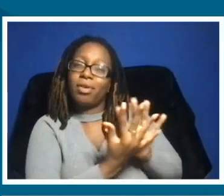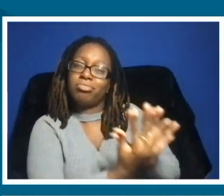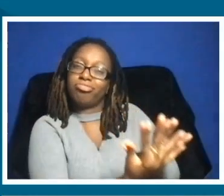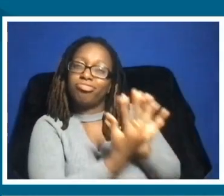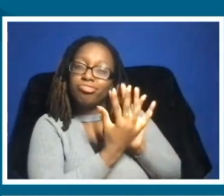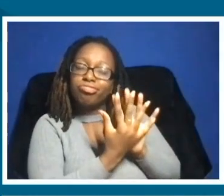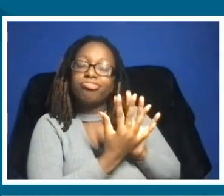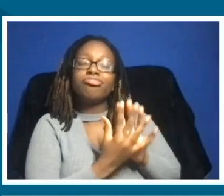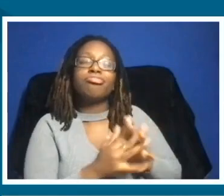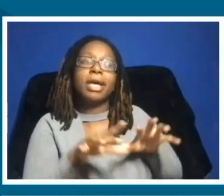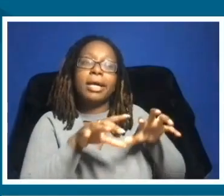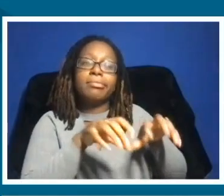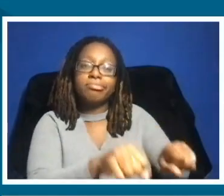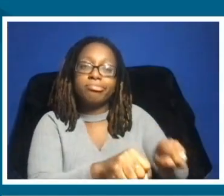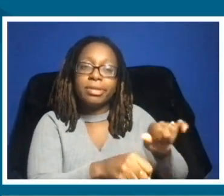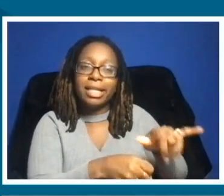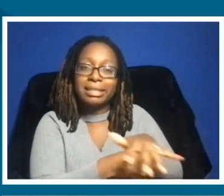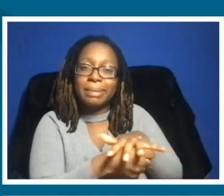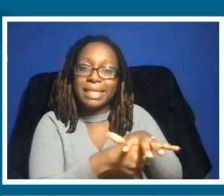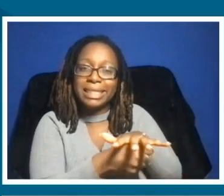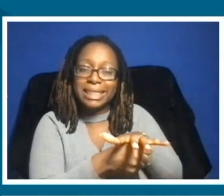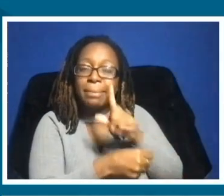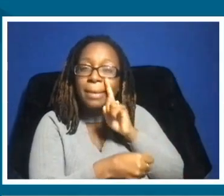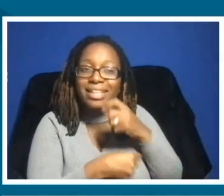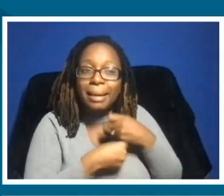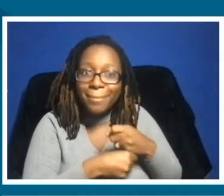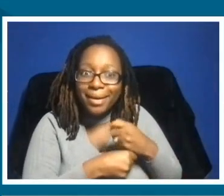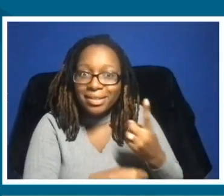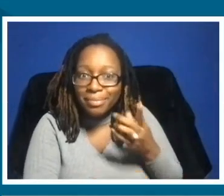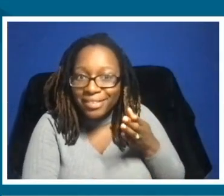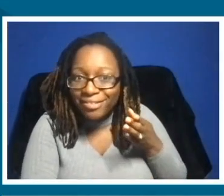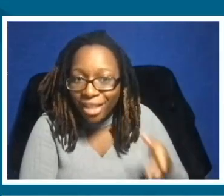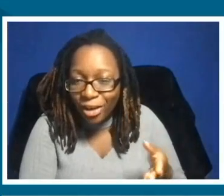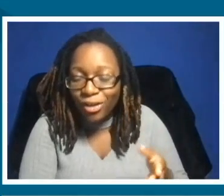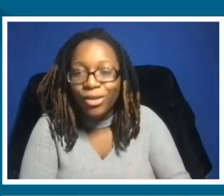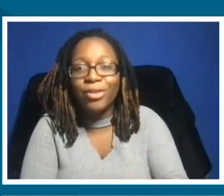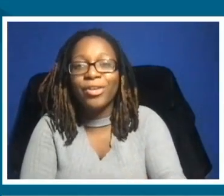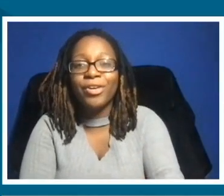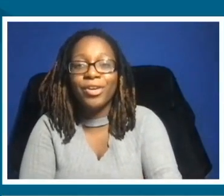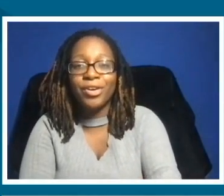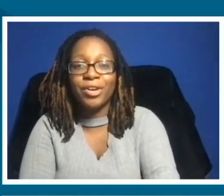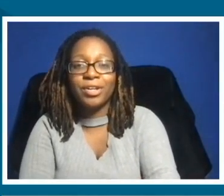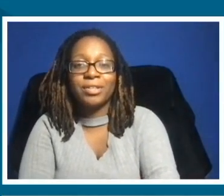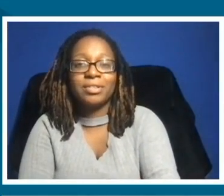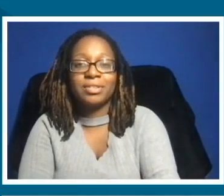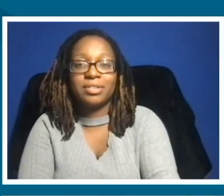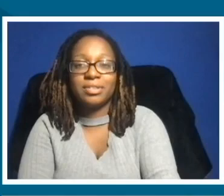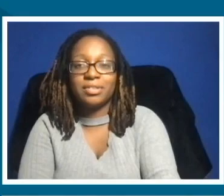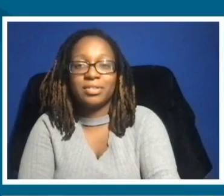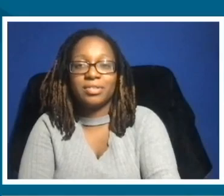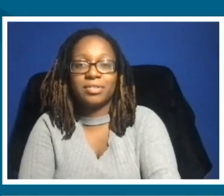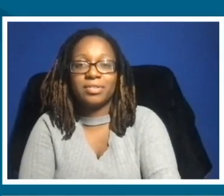that space i think because they had created something in it um so they felt